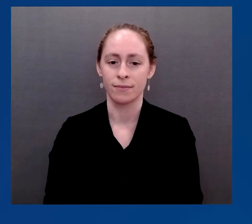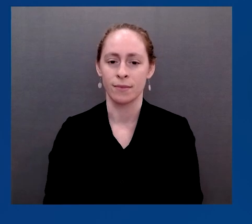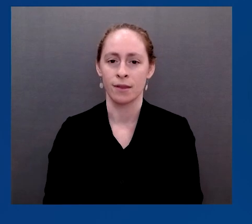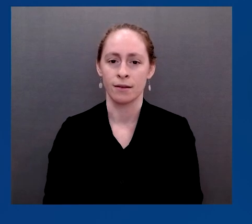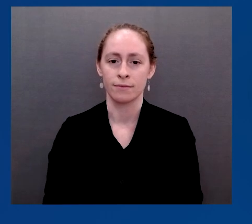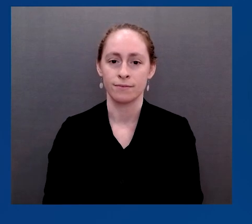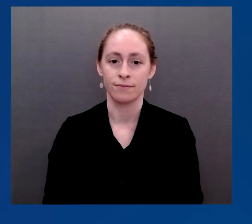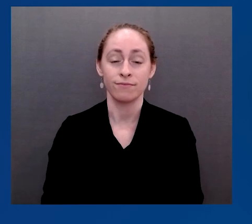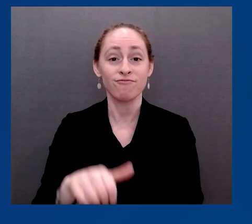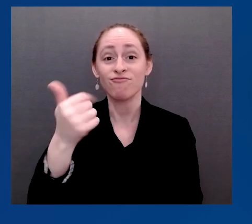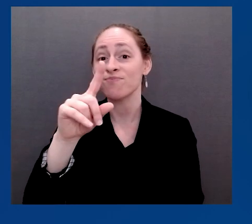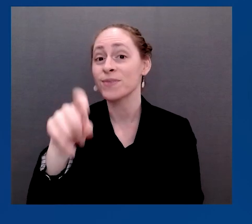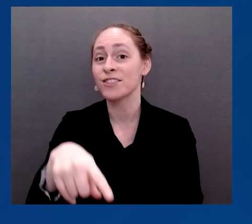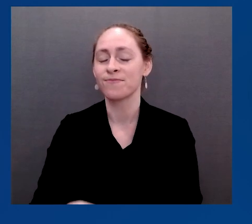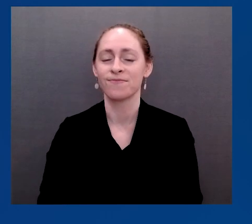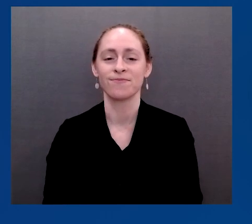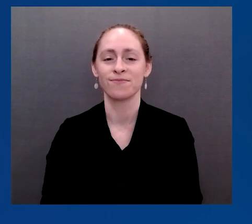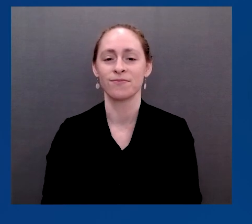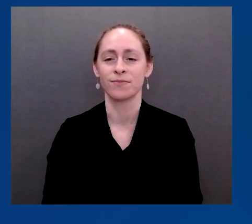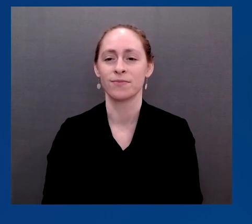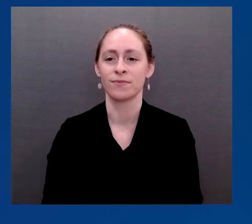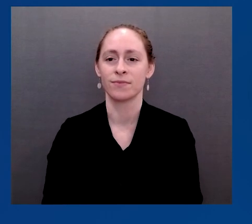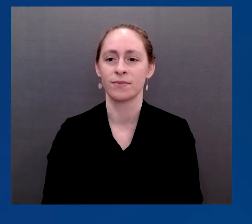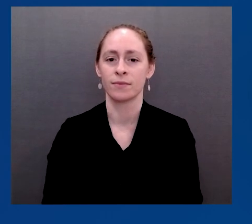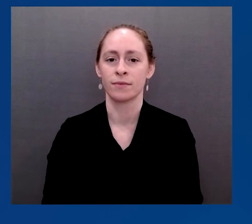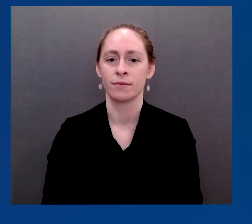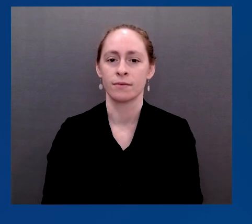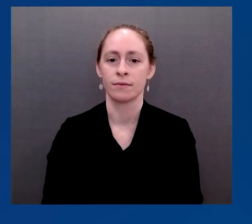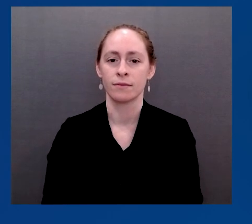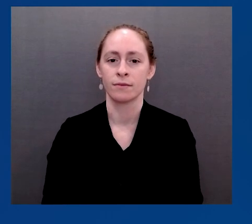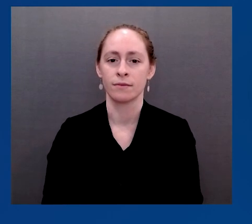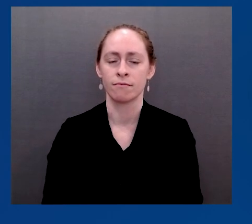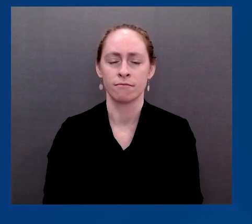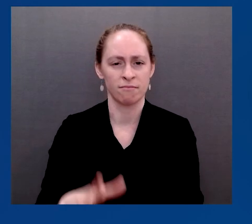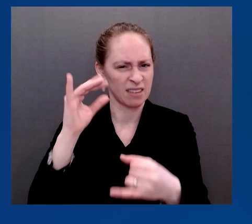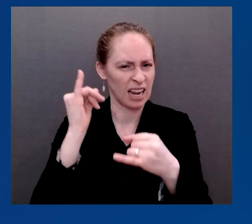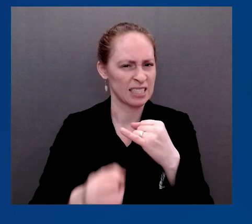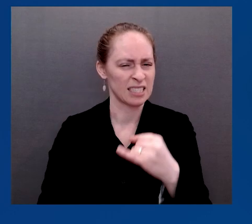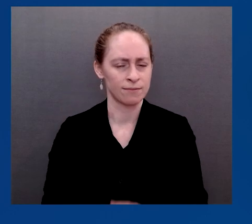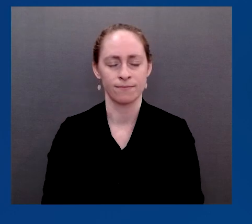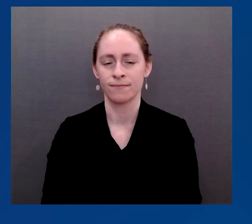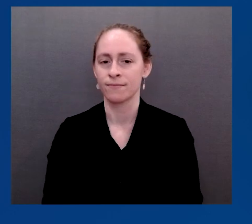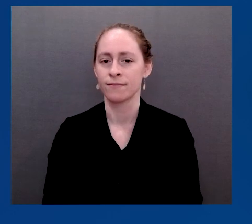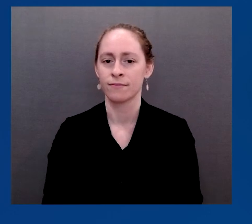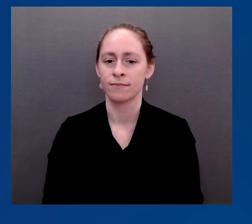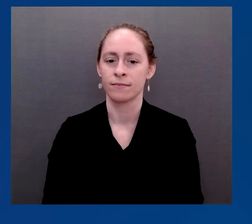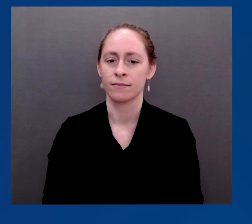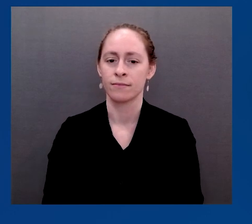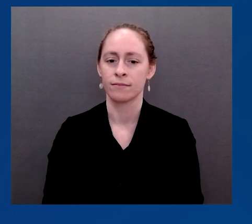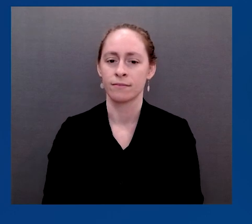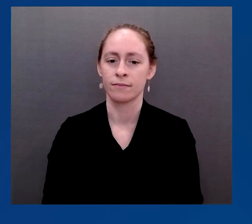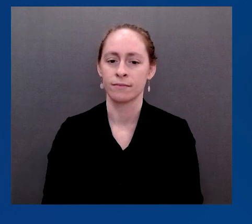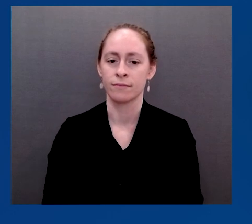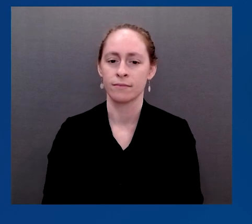Moderator: Last question. Let's go to Josh Wingrove of Bloomberg. The Press: Hi there. Thank you very much.